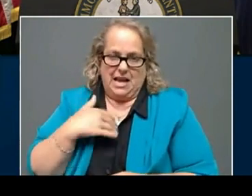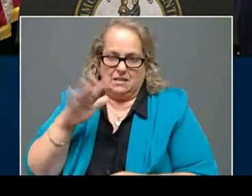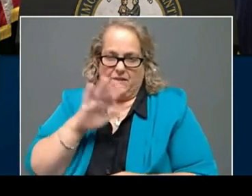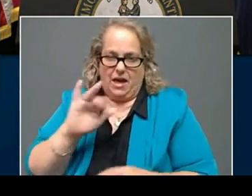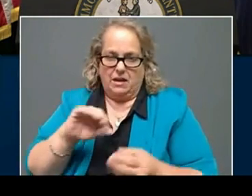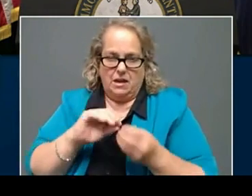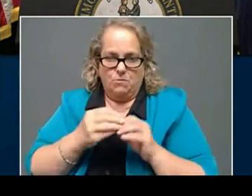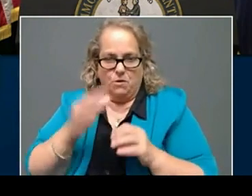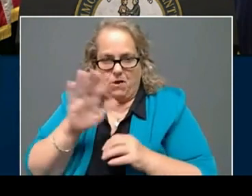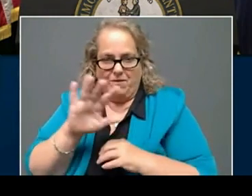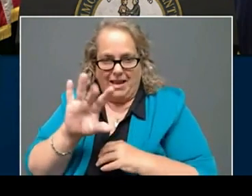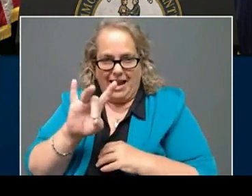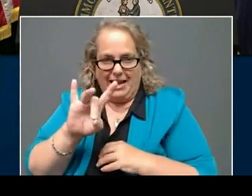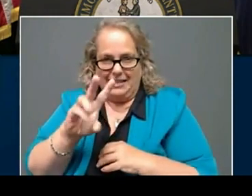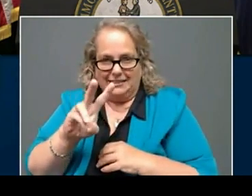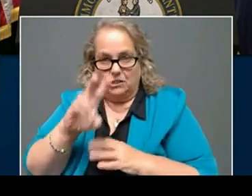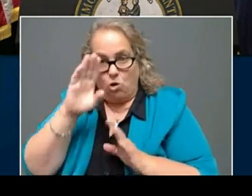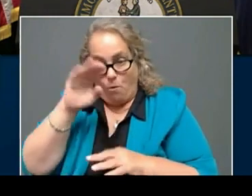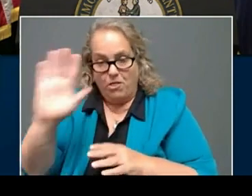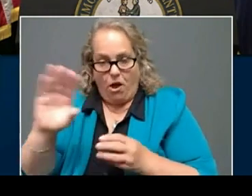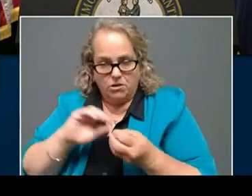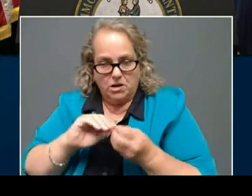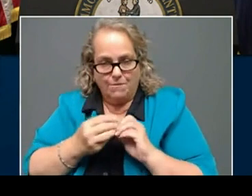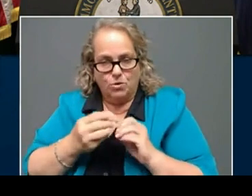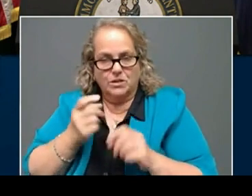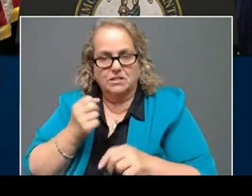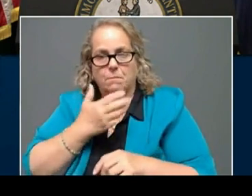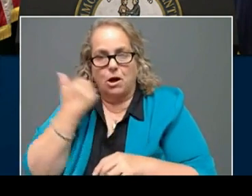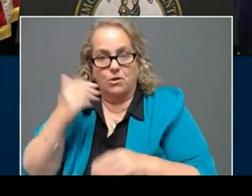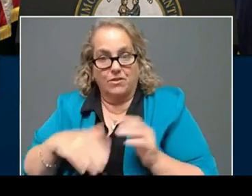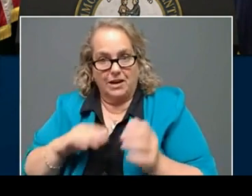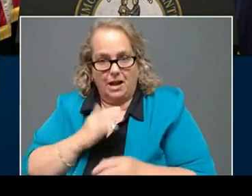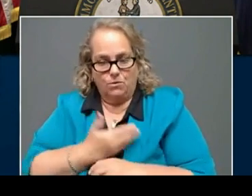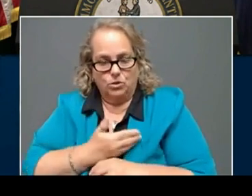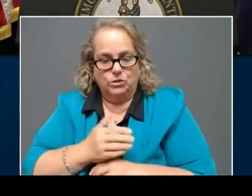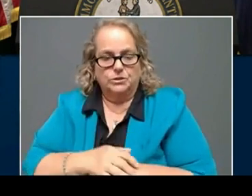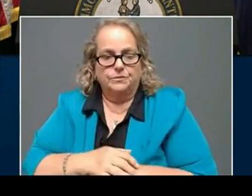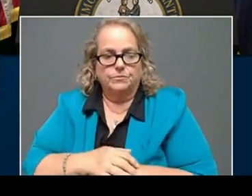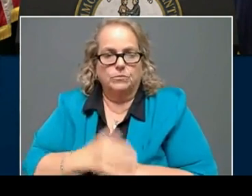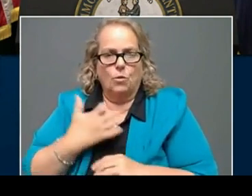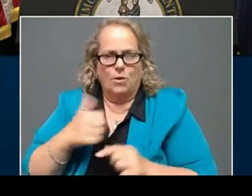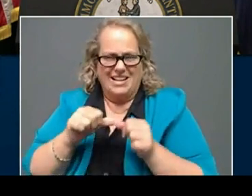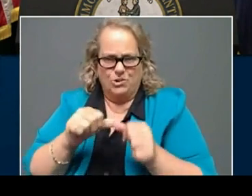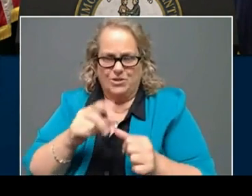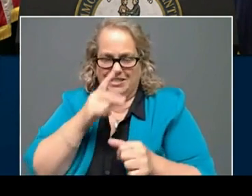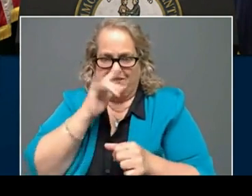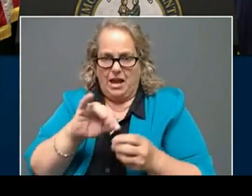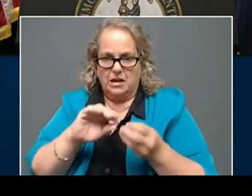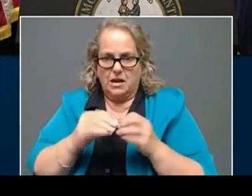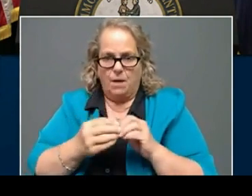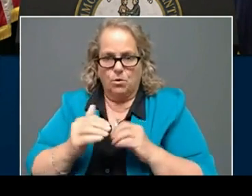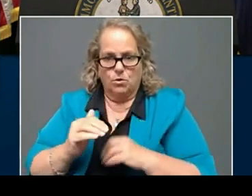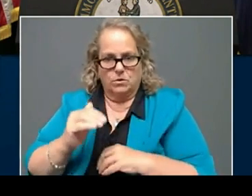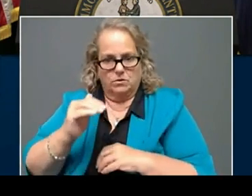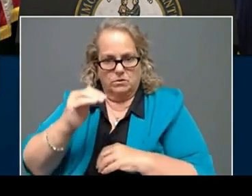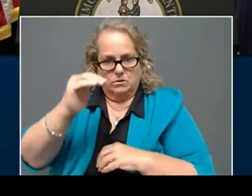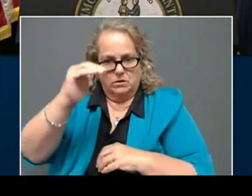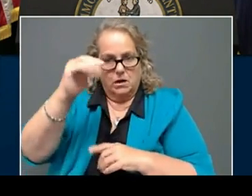I hope their number is is right. We want to continue to see this to grow. But these continue to be the most vulnerable Kentucky and out there